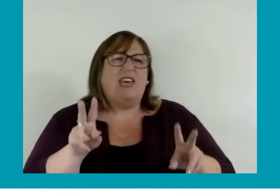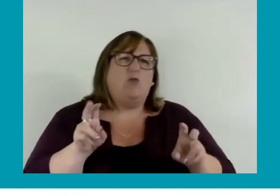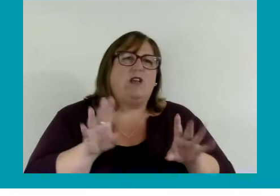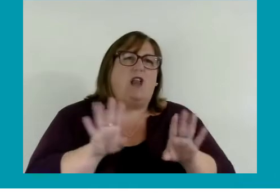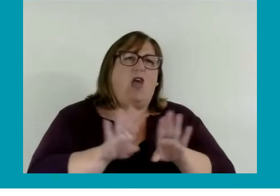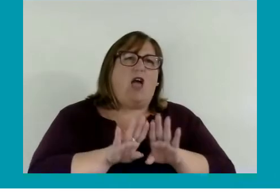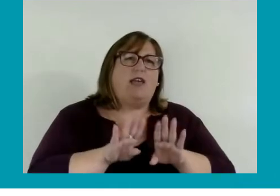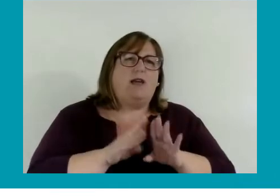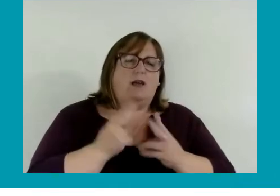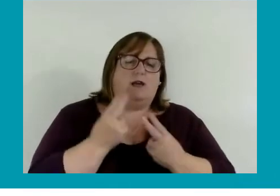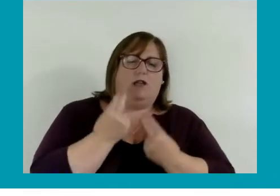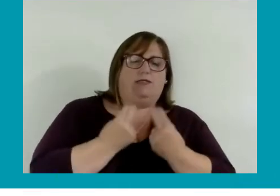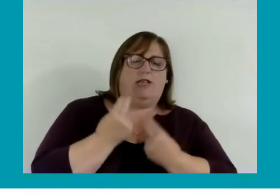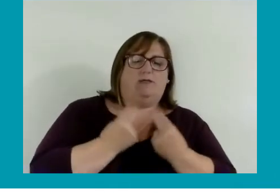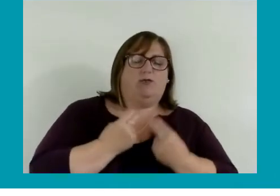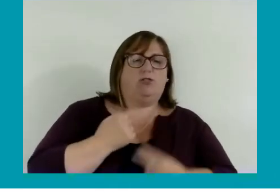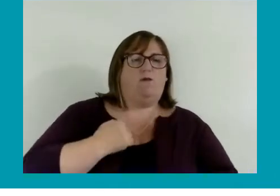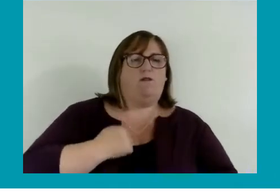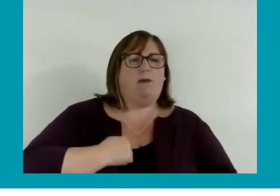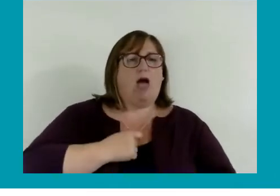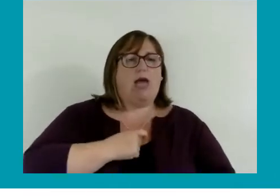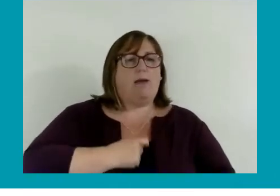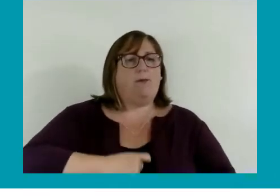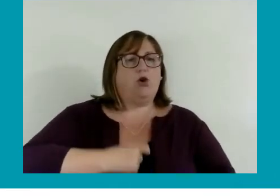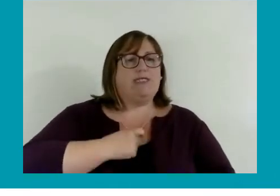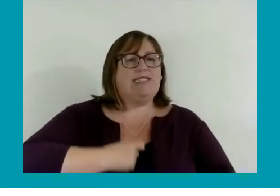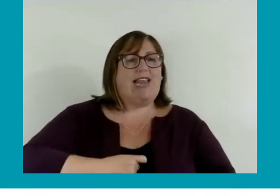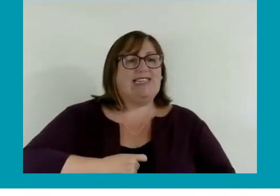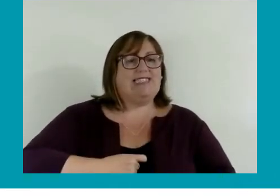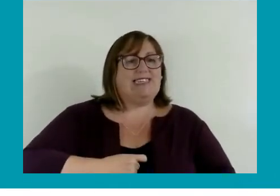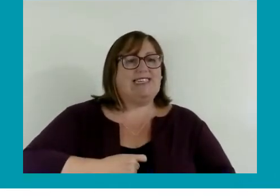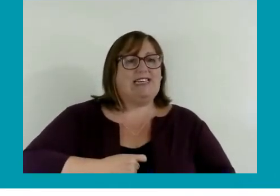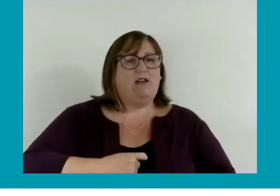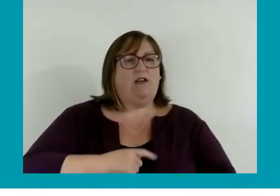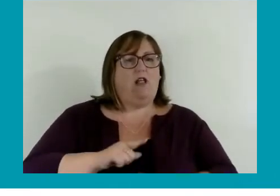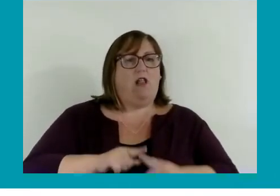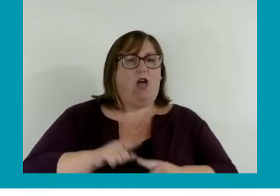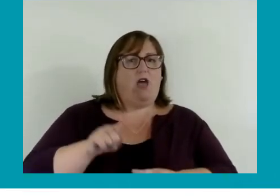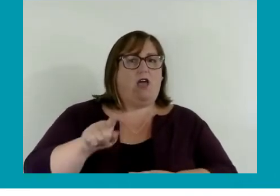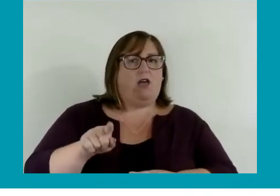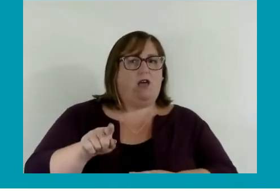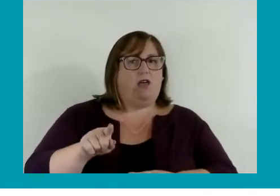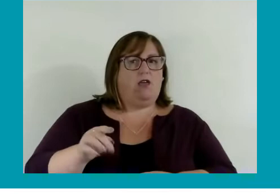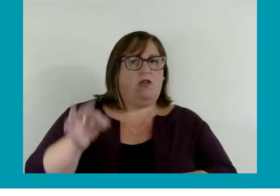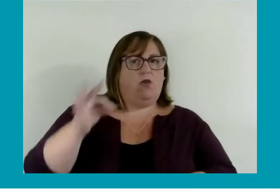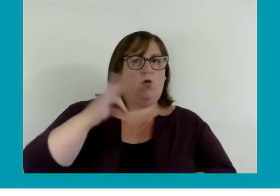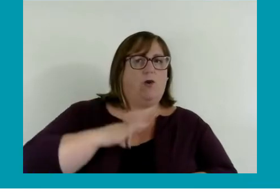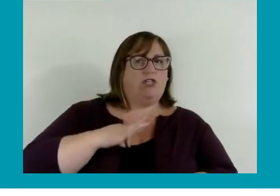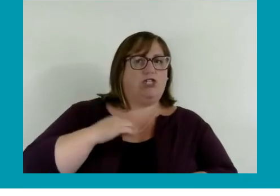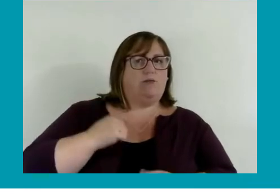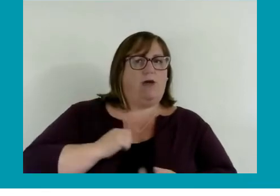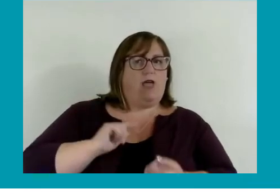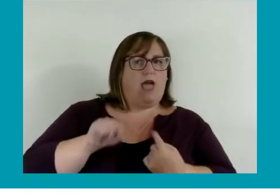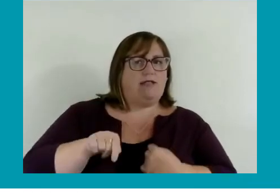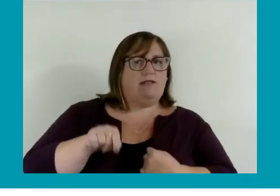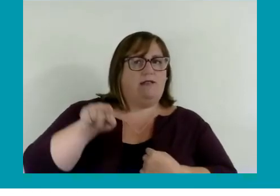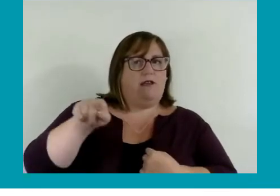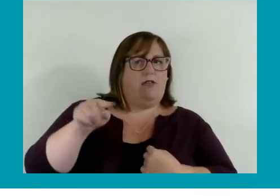and um like situational judgment um and i was again very concerned oh gosh is it gonna be yes